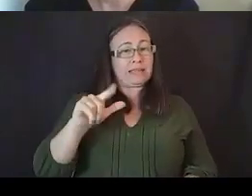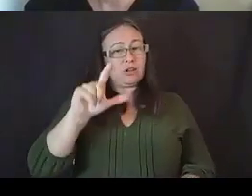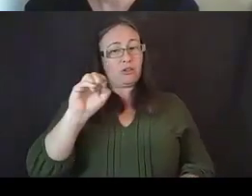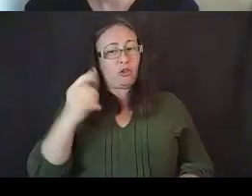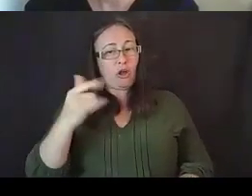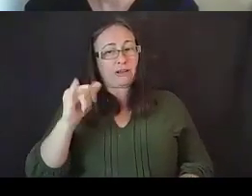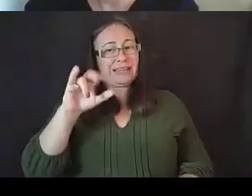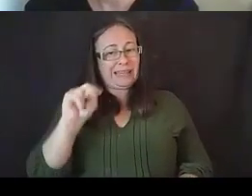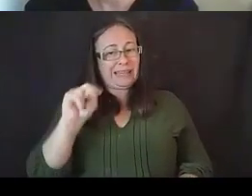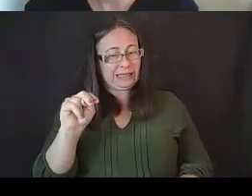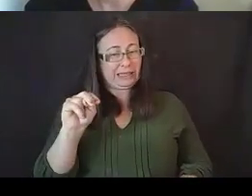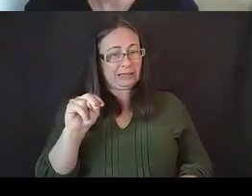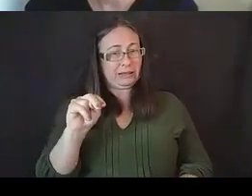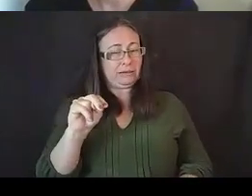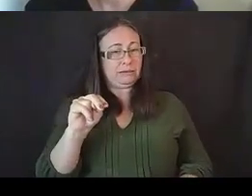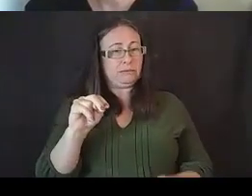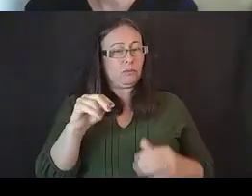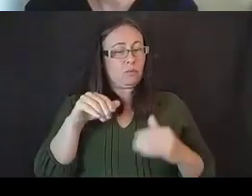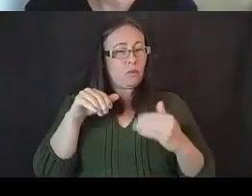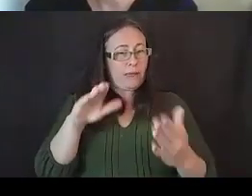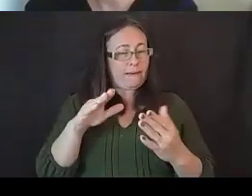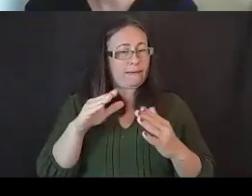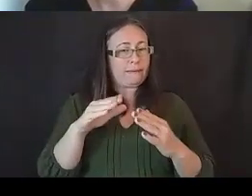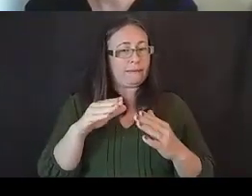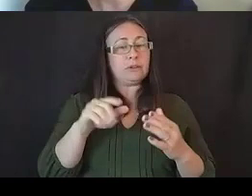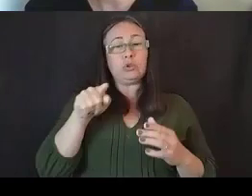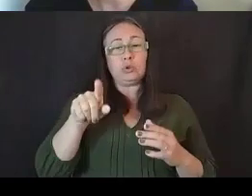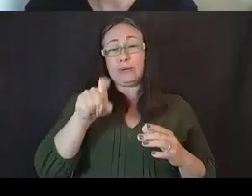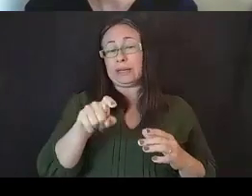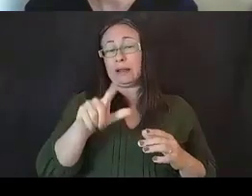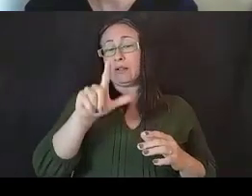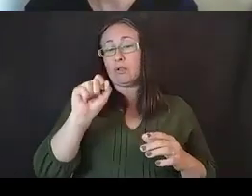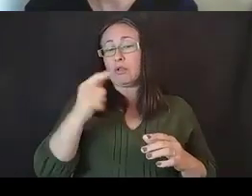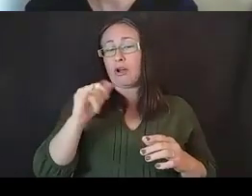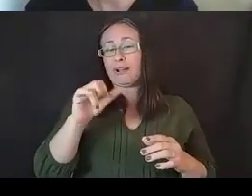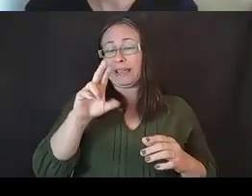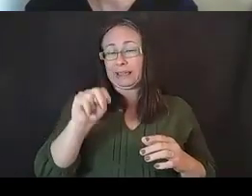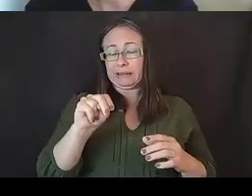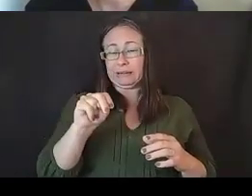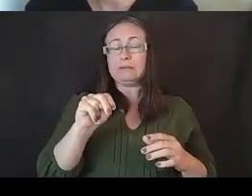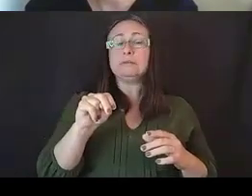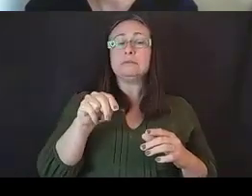You'll need a login.gov account to sign in where you can save your searches and get automated e-mail alerts